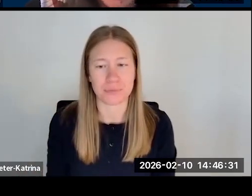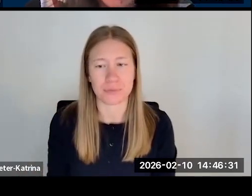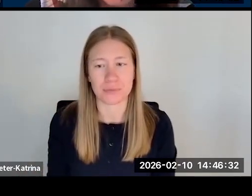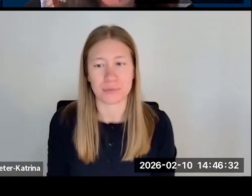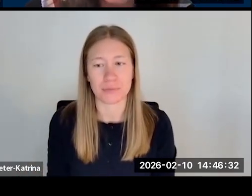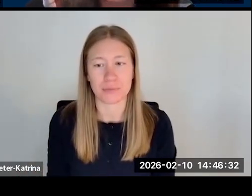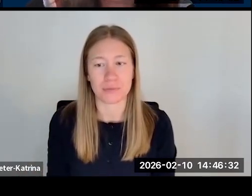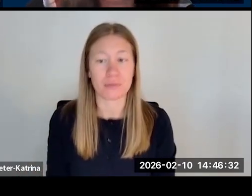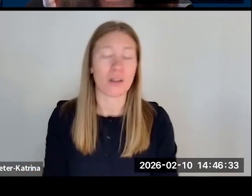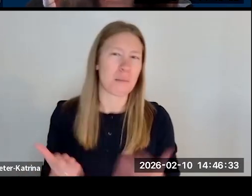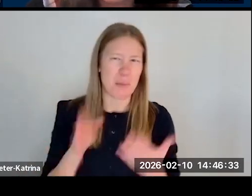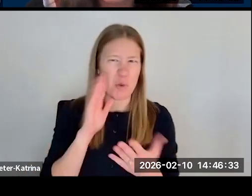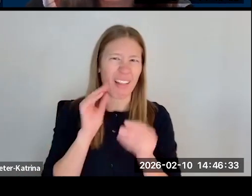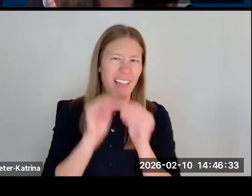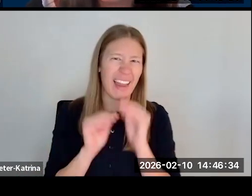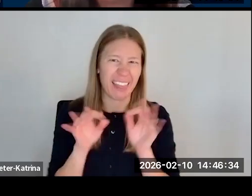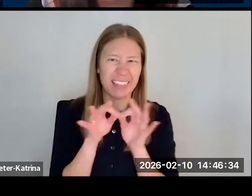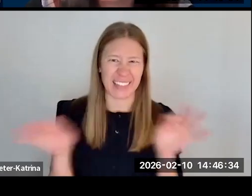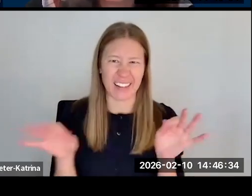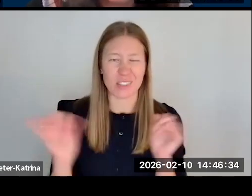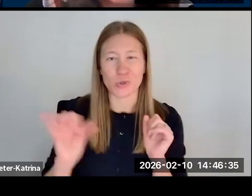And then I might edit the sentence so it actually and make sense.